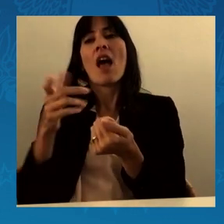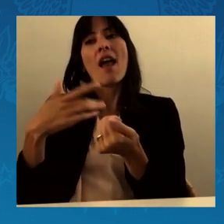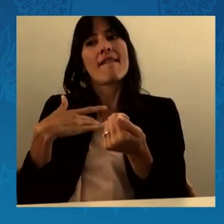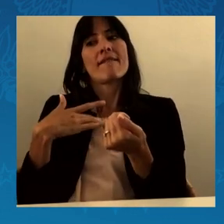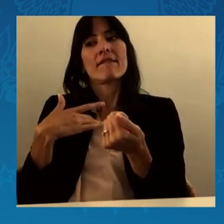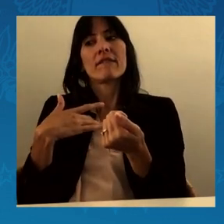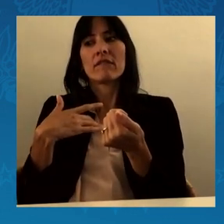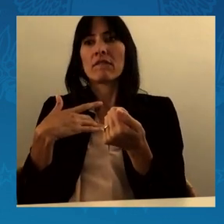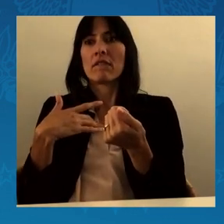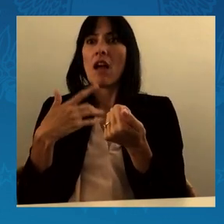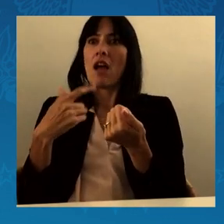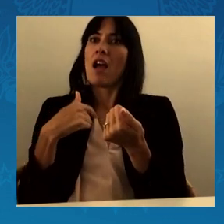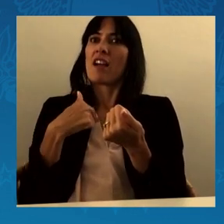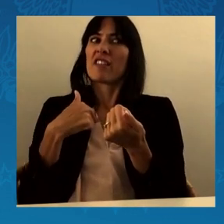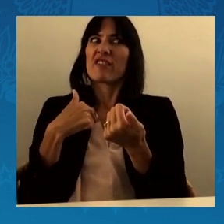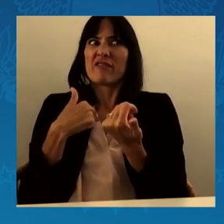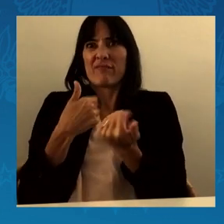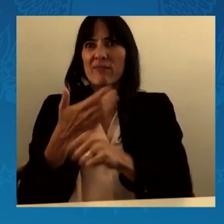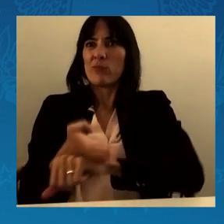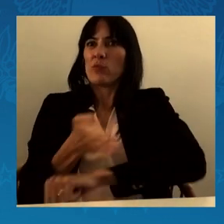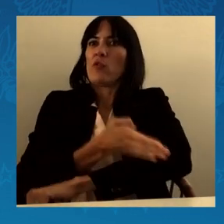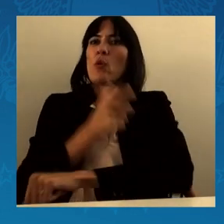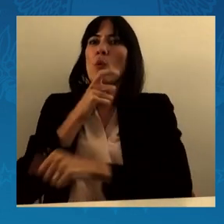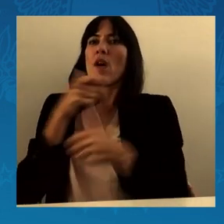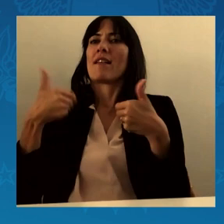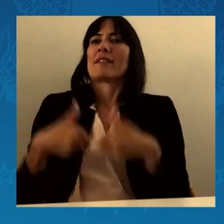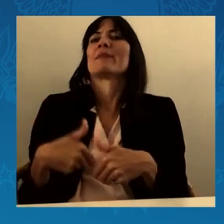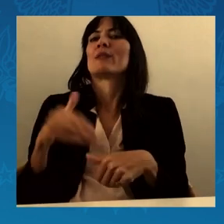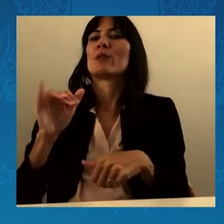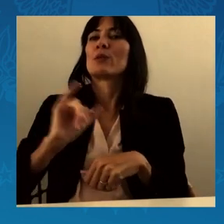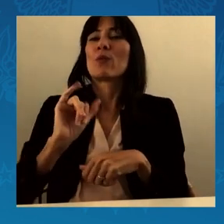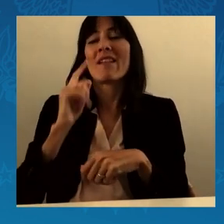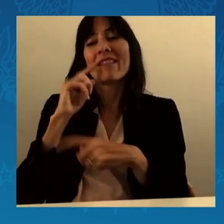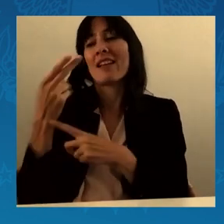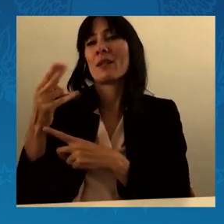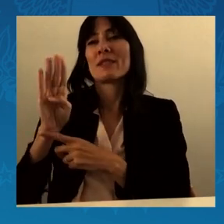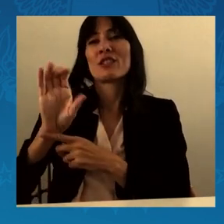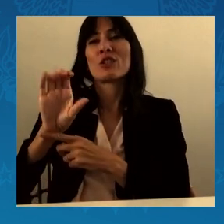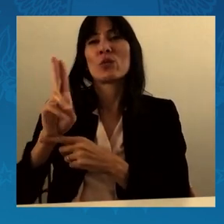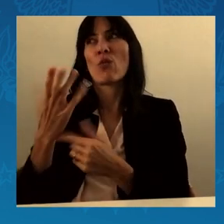And so I think it's necessary in society.